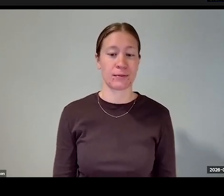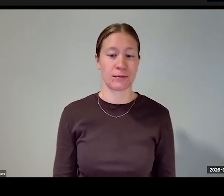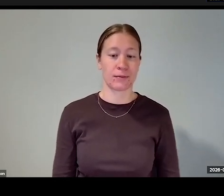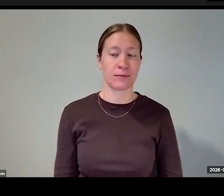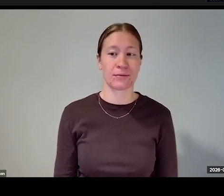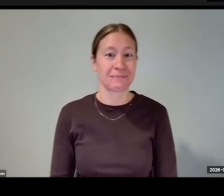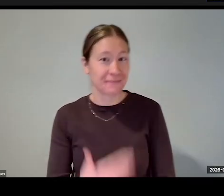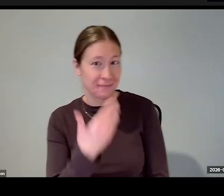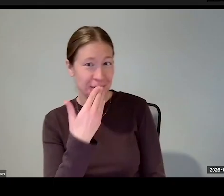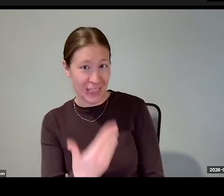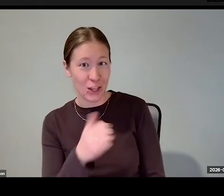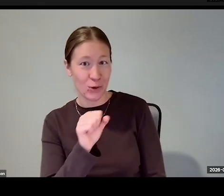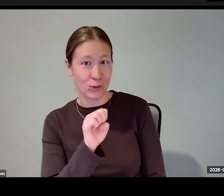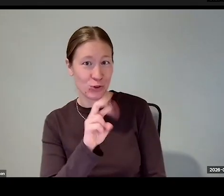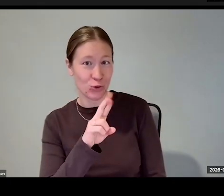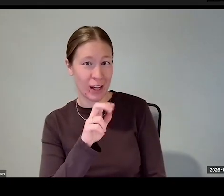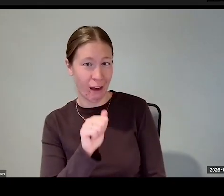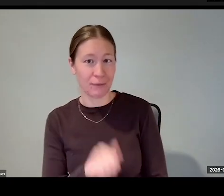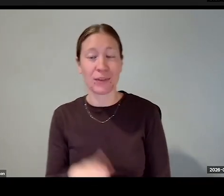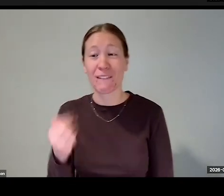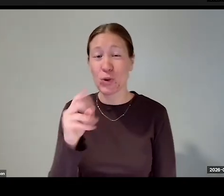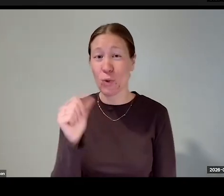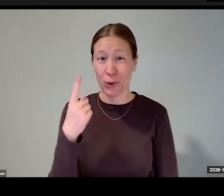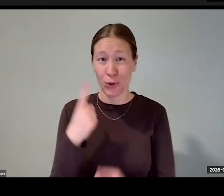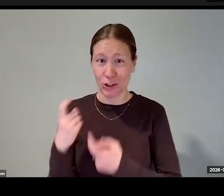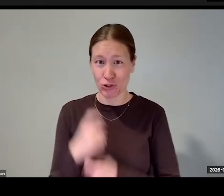[Jessica] Thanks Serena, we had a couple of other questions that pertain